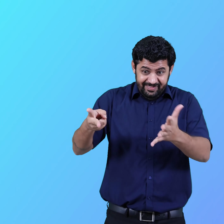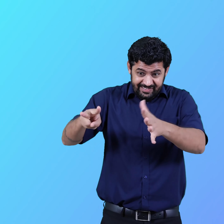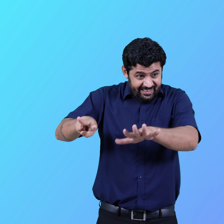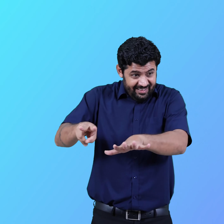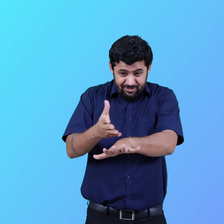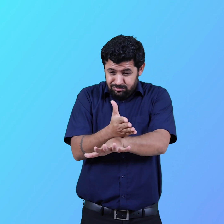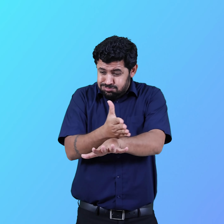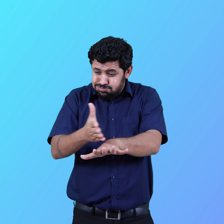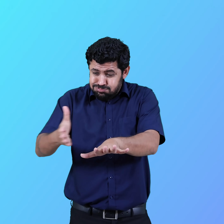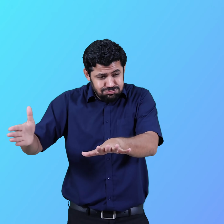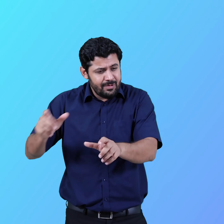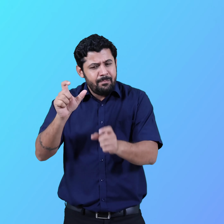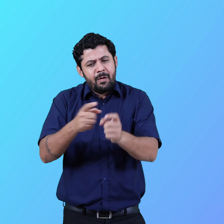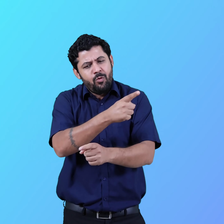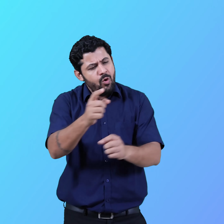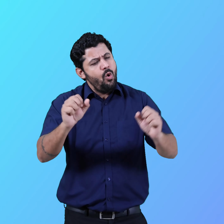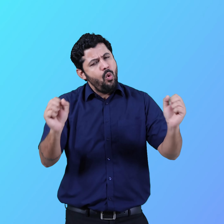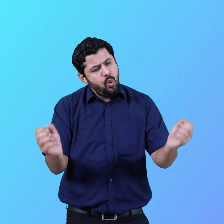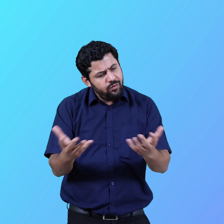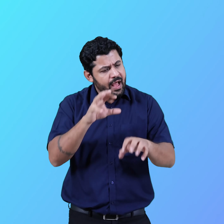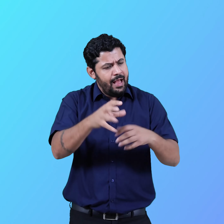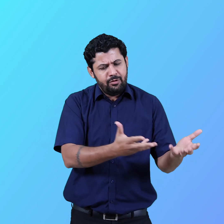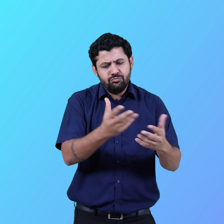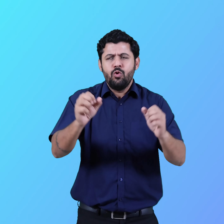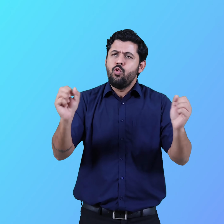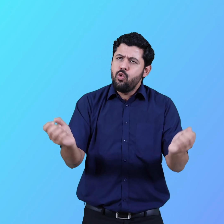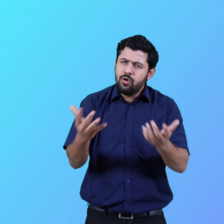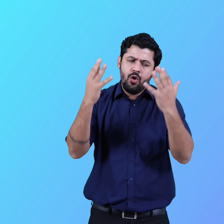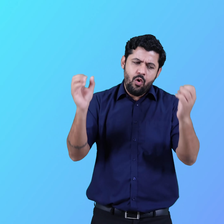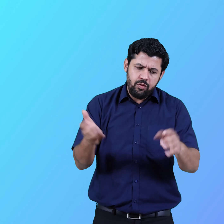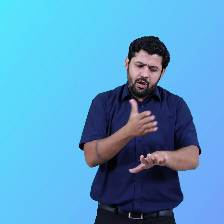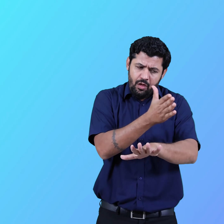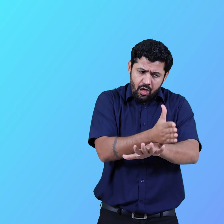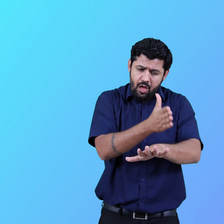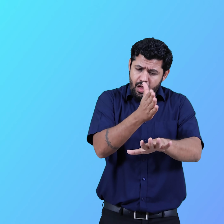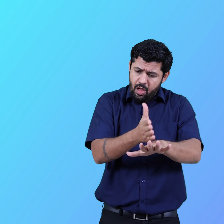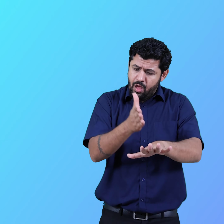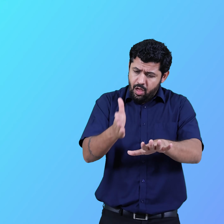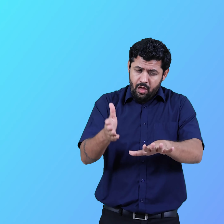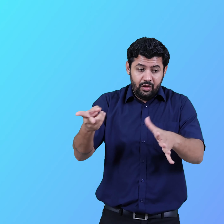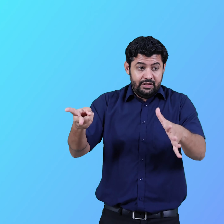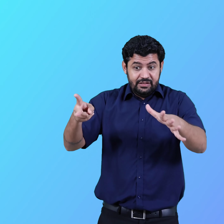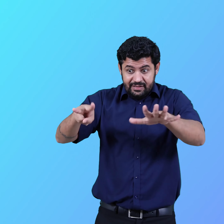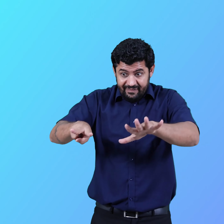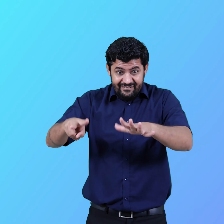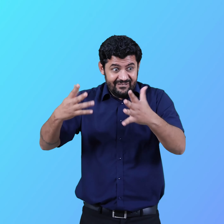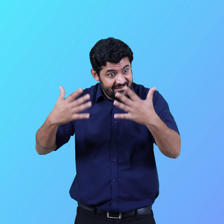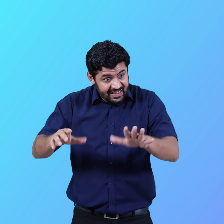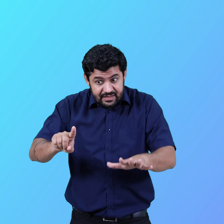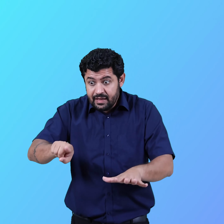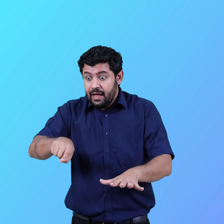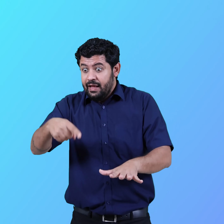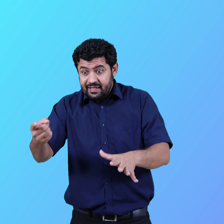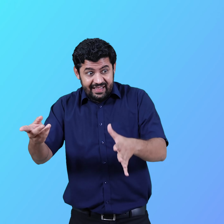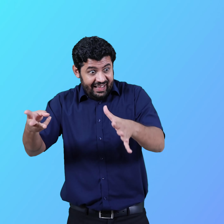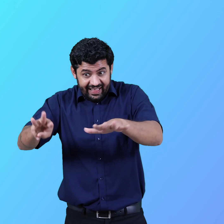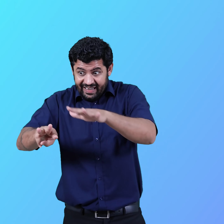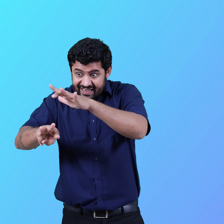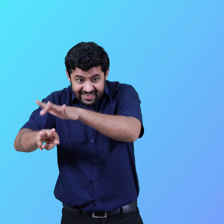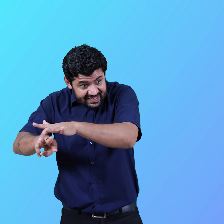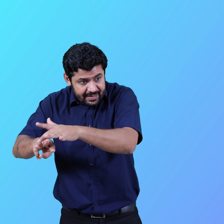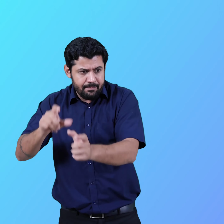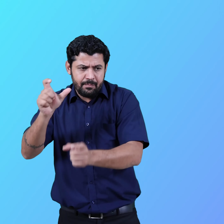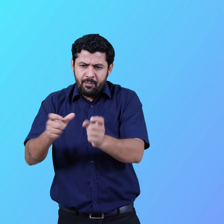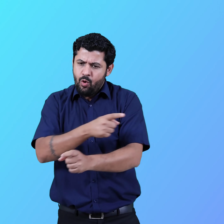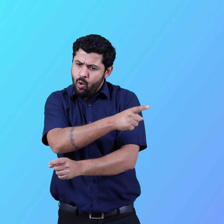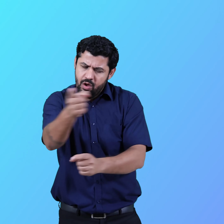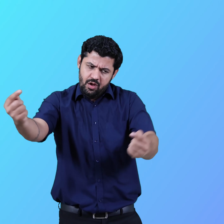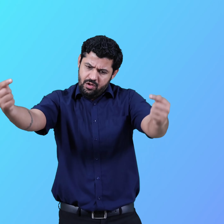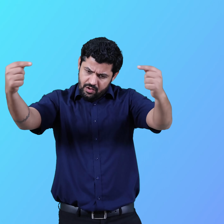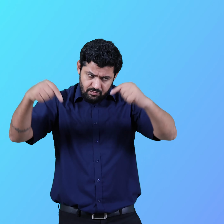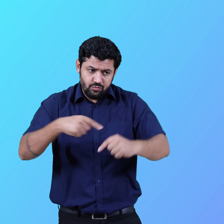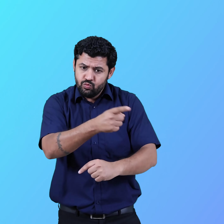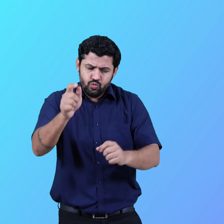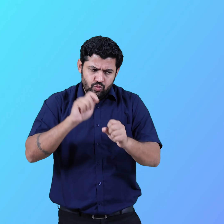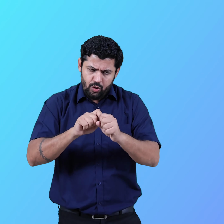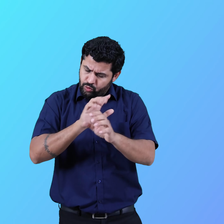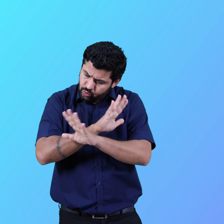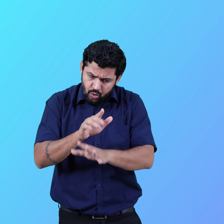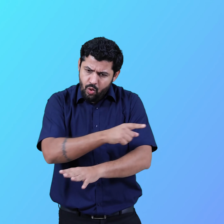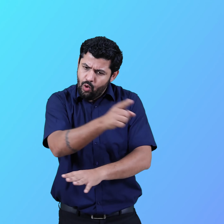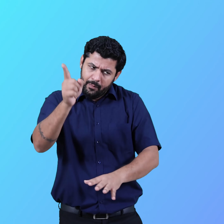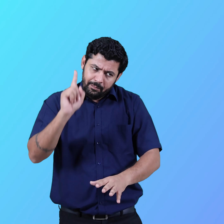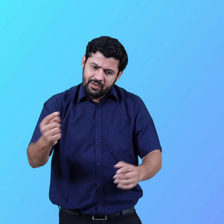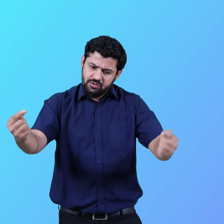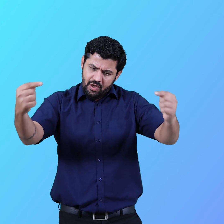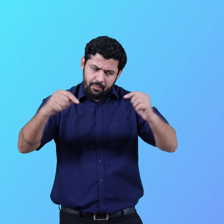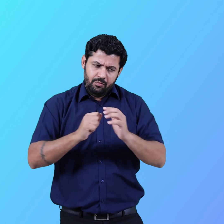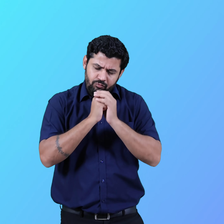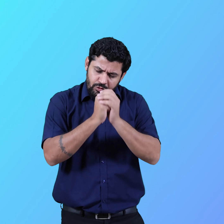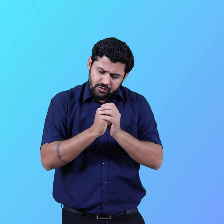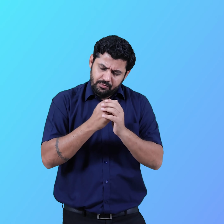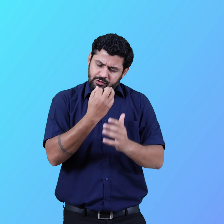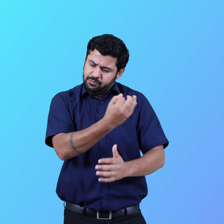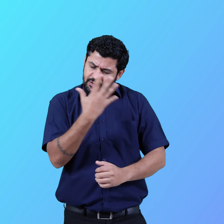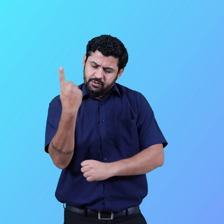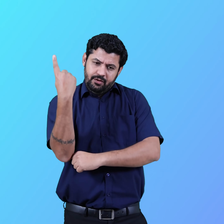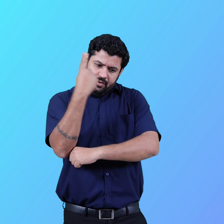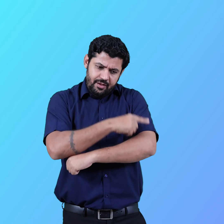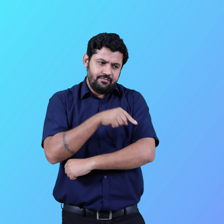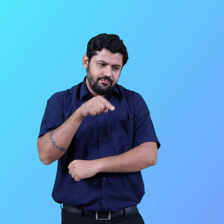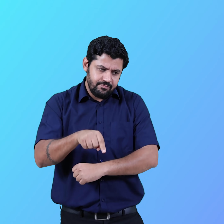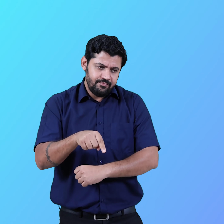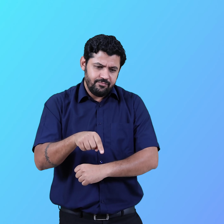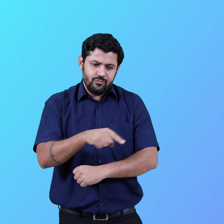You will bring offerings as gifts to the LORD for seven days. On the eighth day, you will have another holy meeting. You must not do any work.